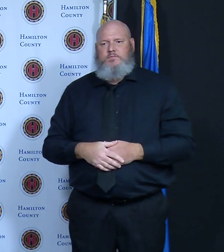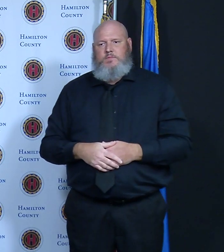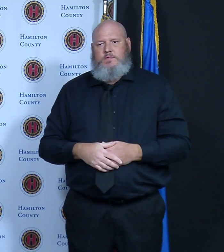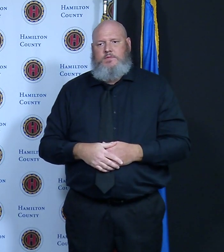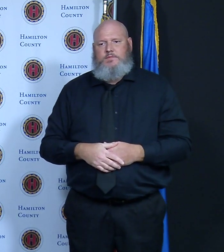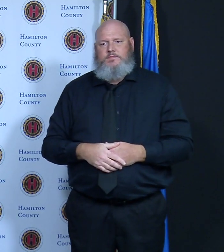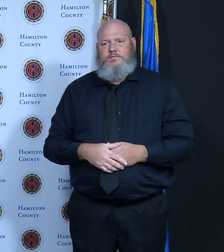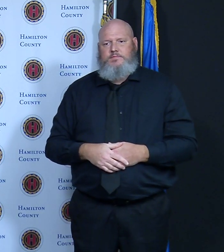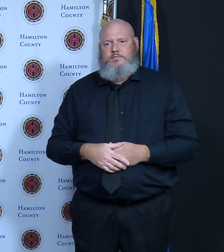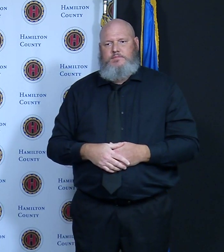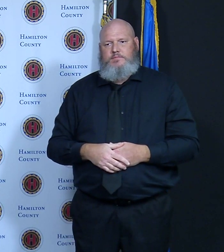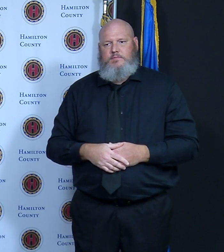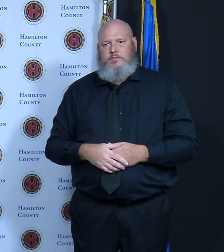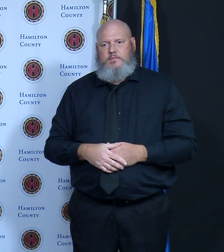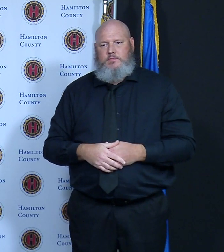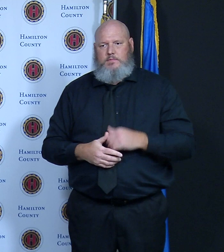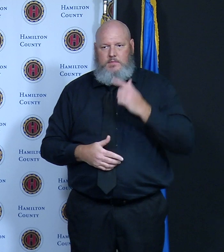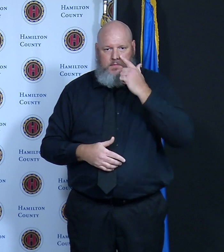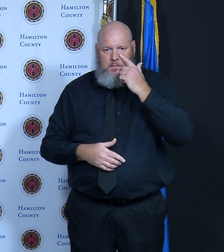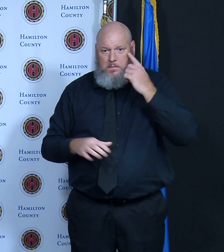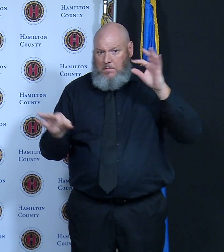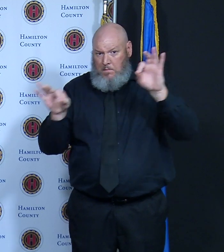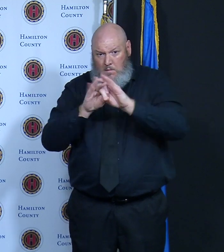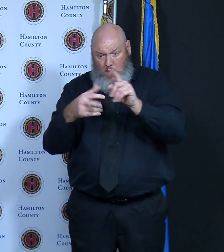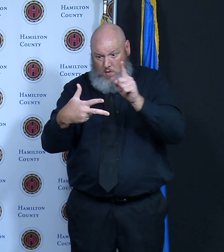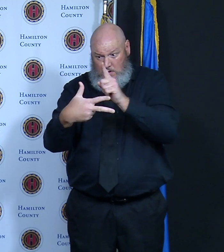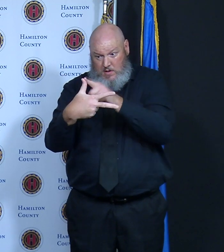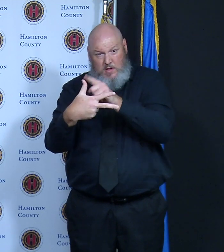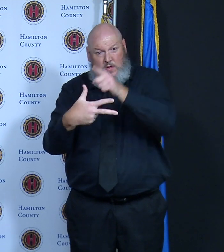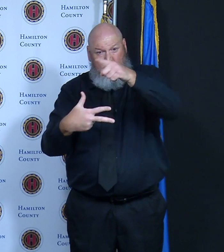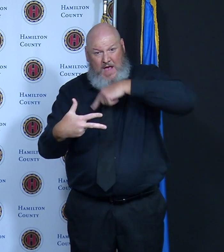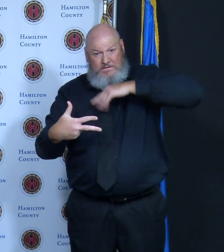testing results available to us but you know we've been testing for a number of